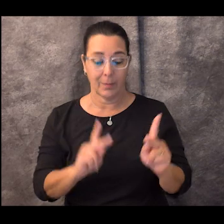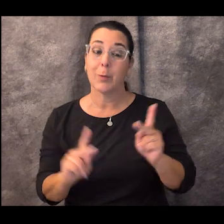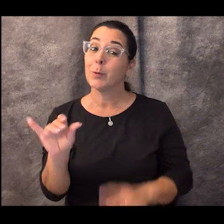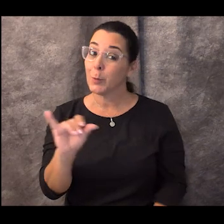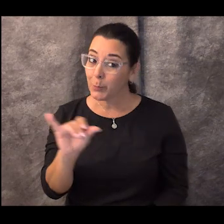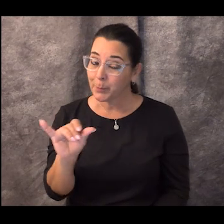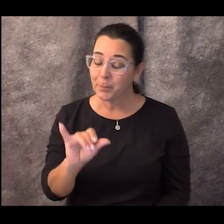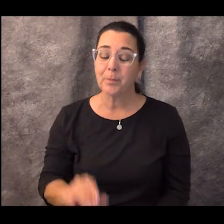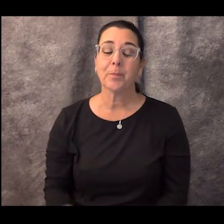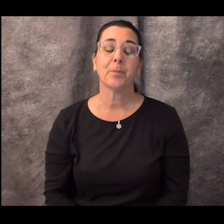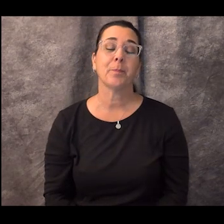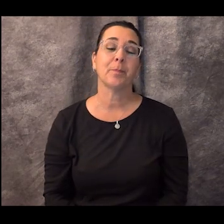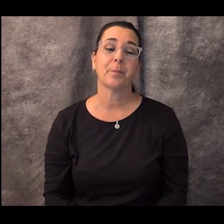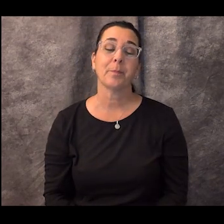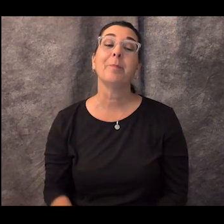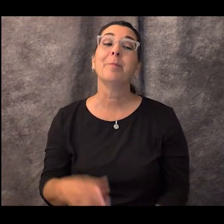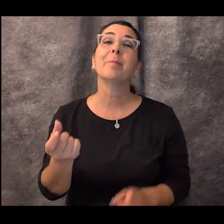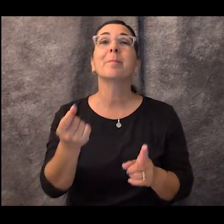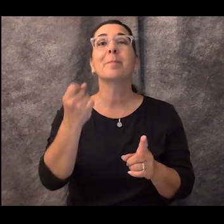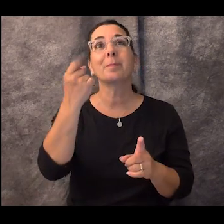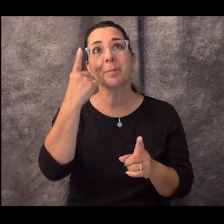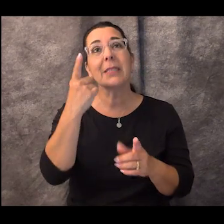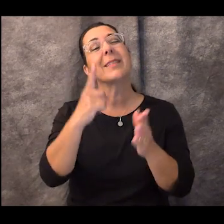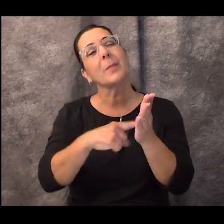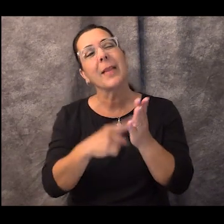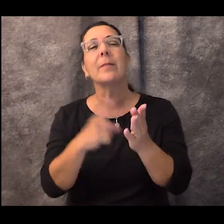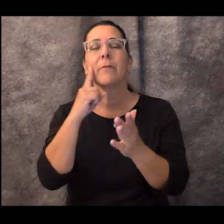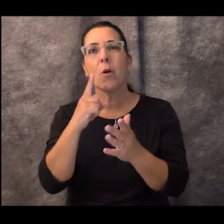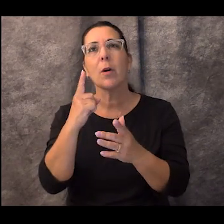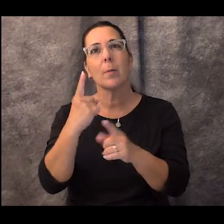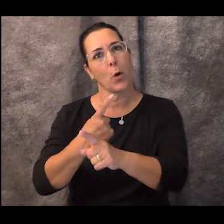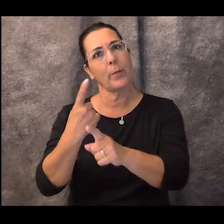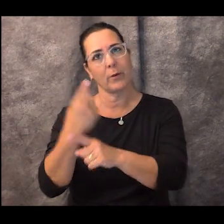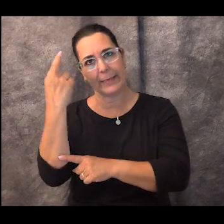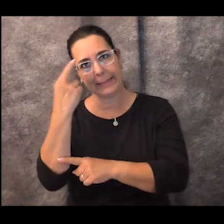in many ways for the right reasons, but in some ways kind of inappropriately